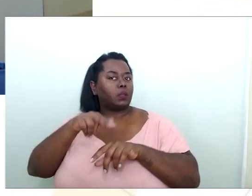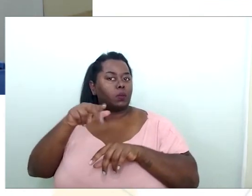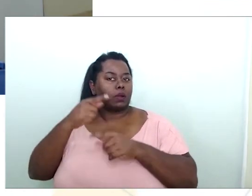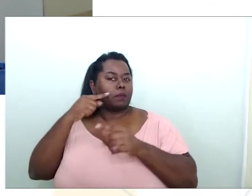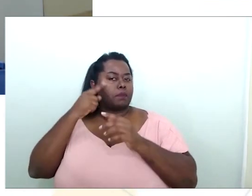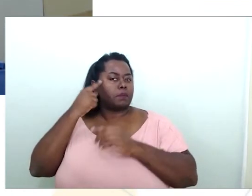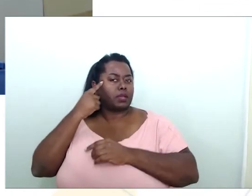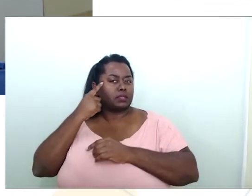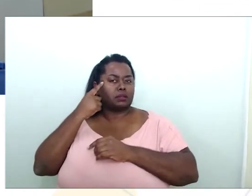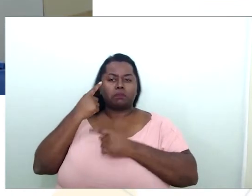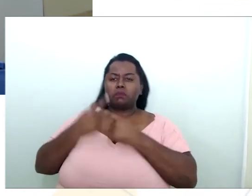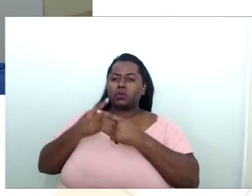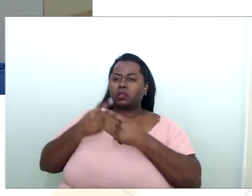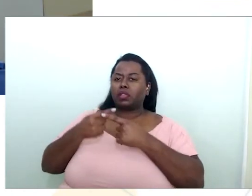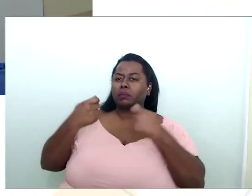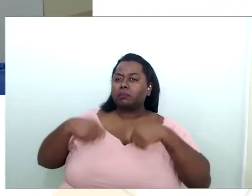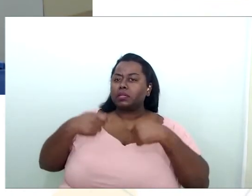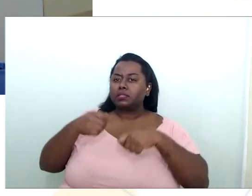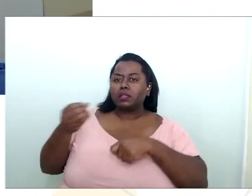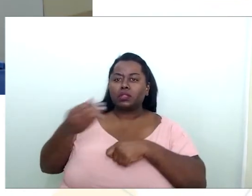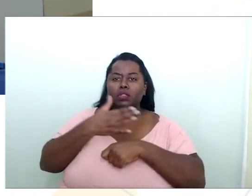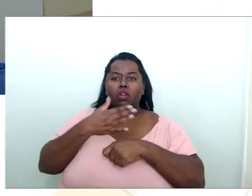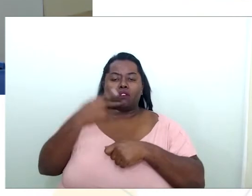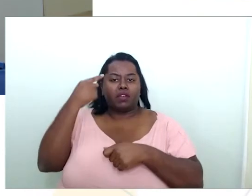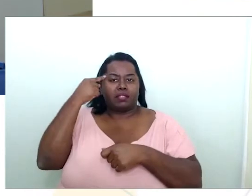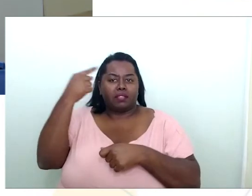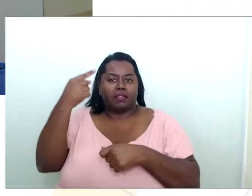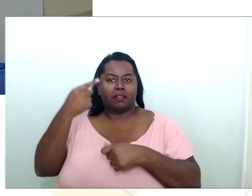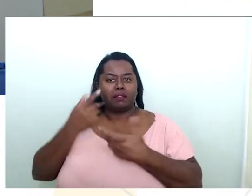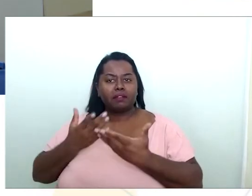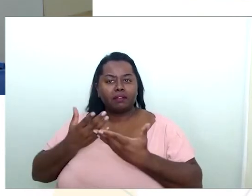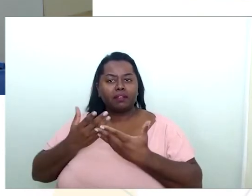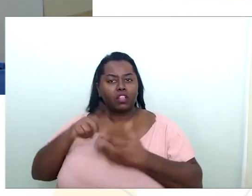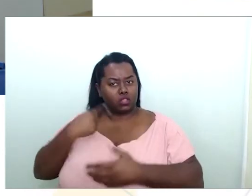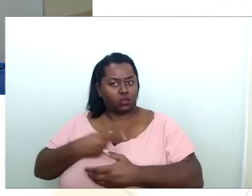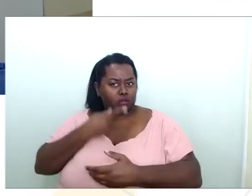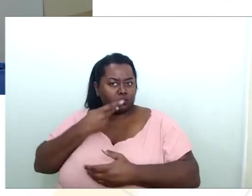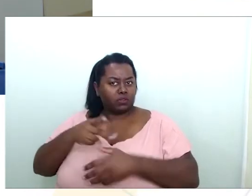there a need for a new idea is it not distance education that we are talking